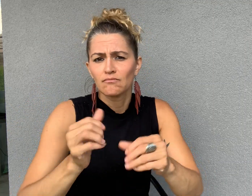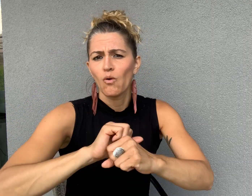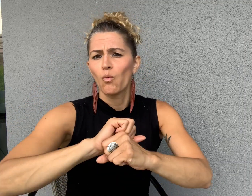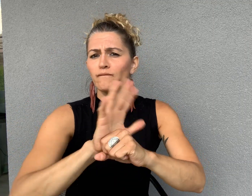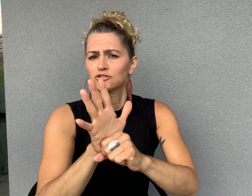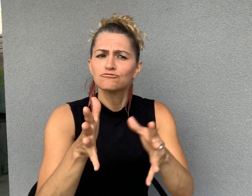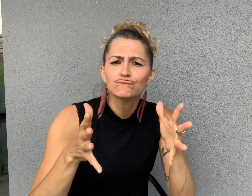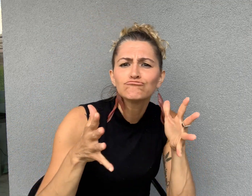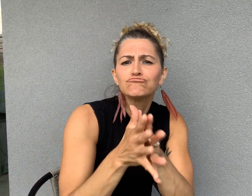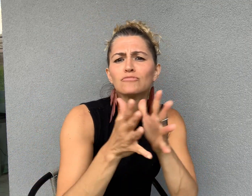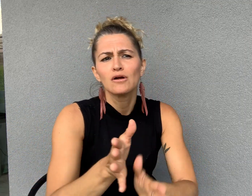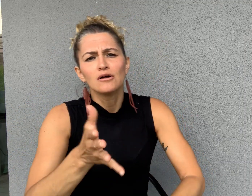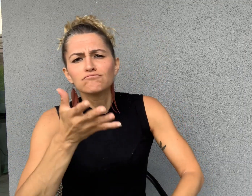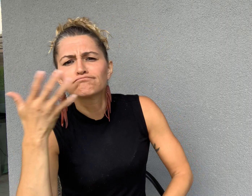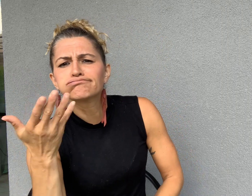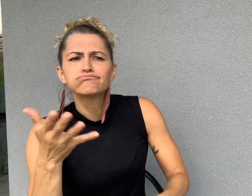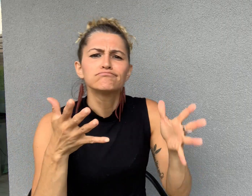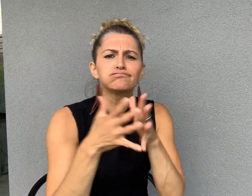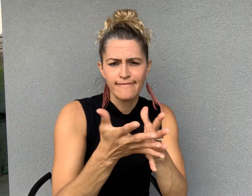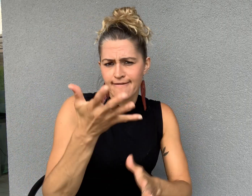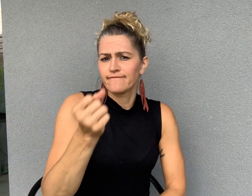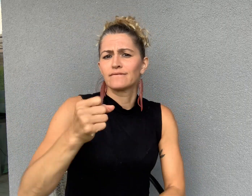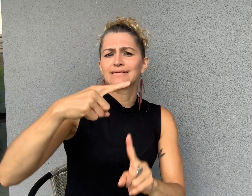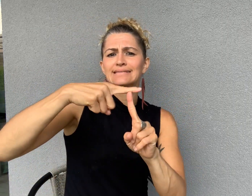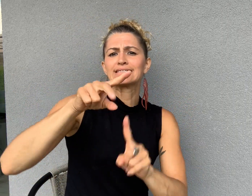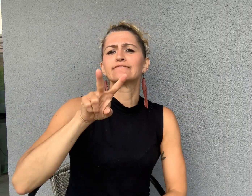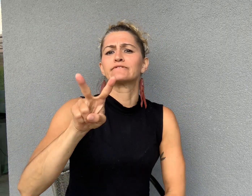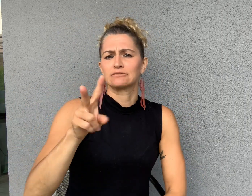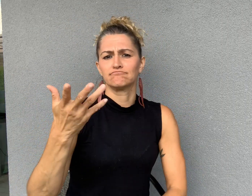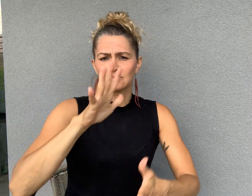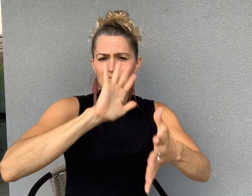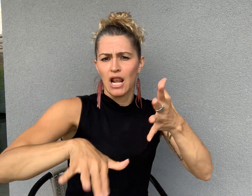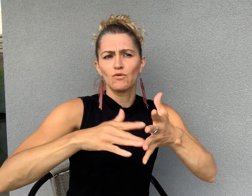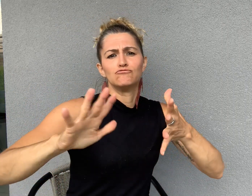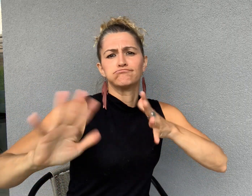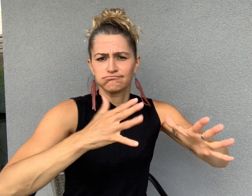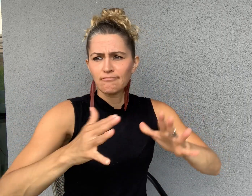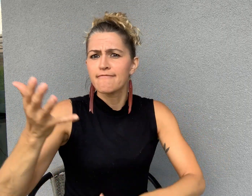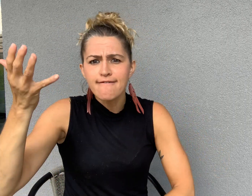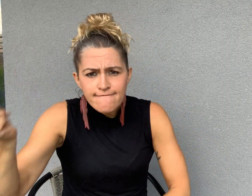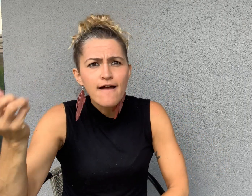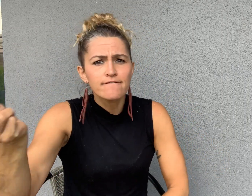in sign language on national television.